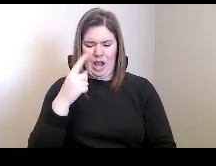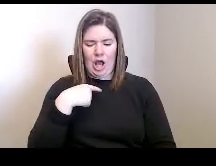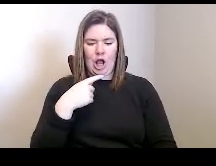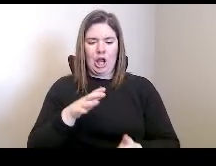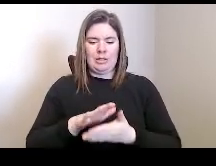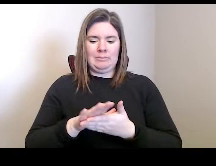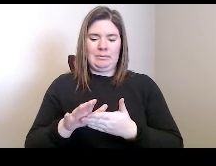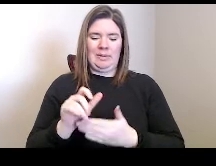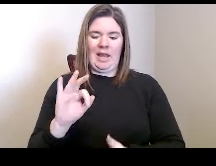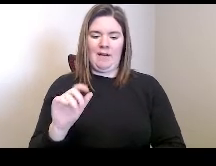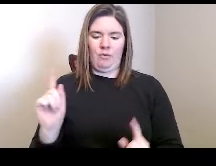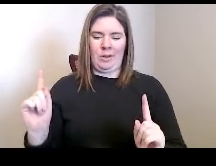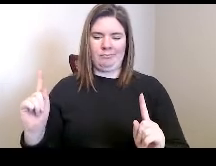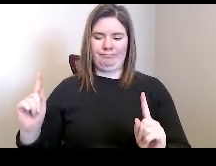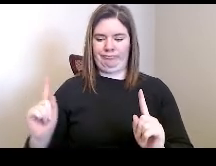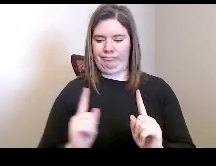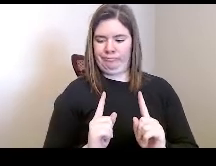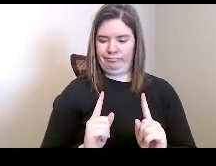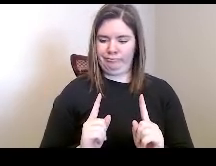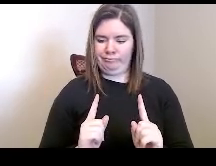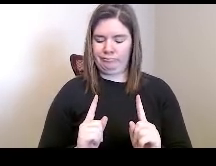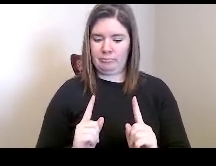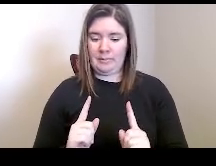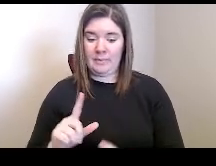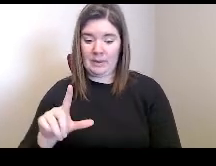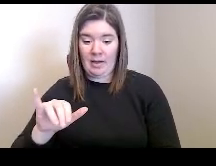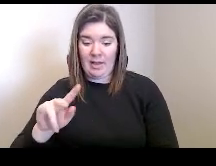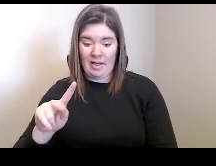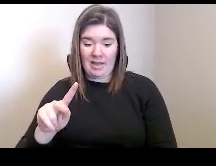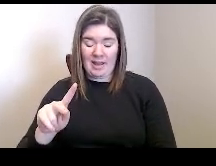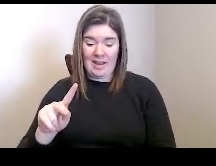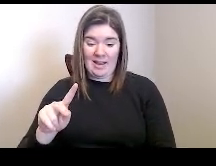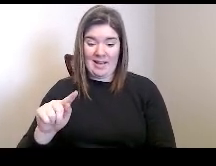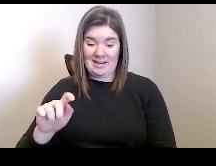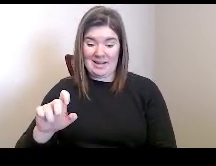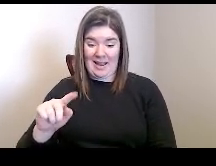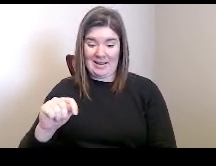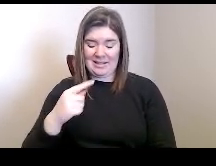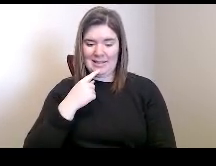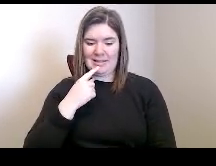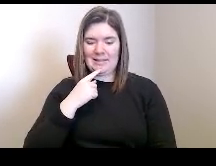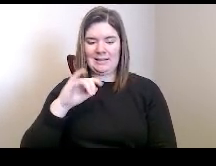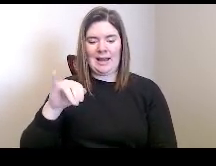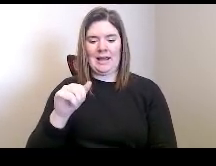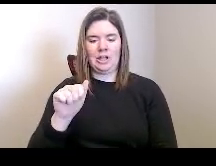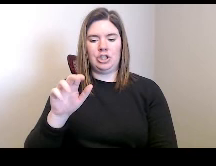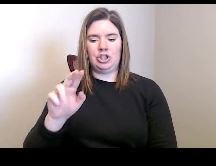we actually make the link text, say, JAN website. So I'm going to highlight that.